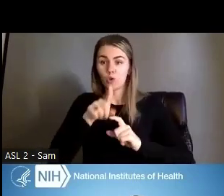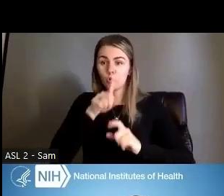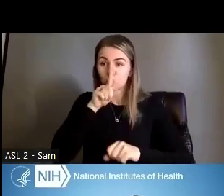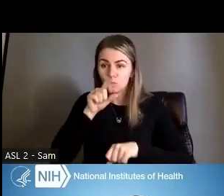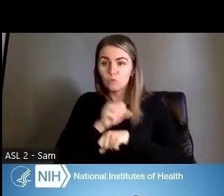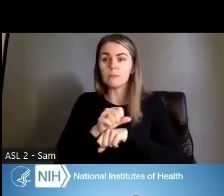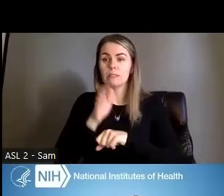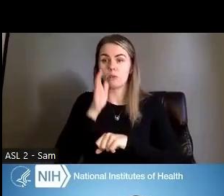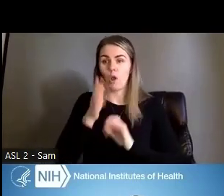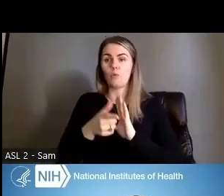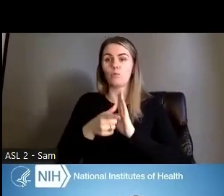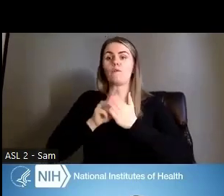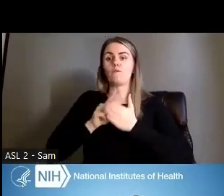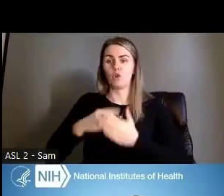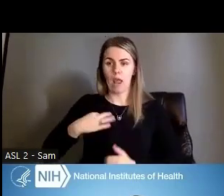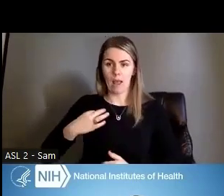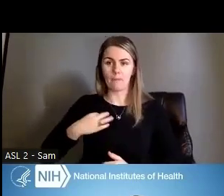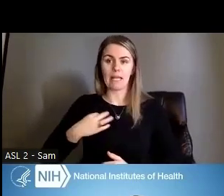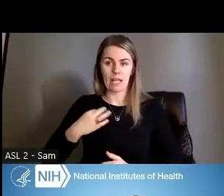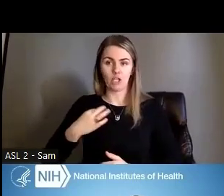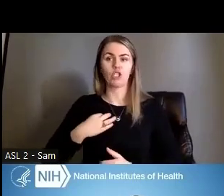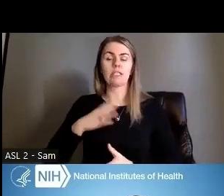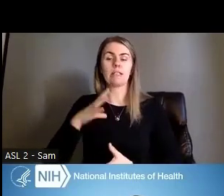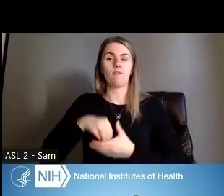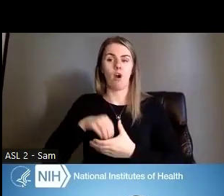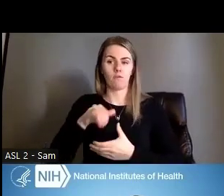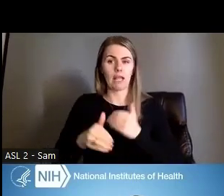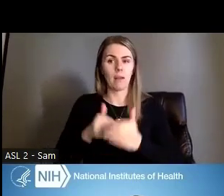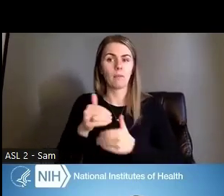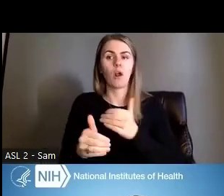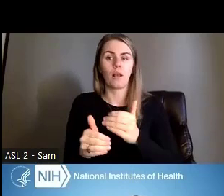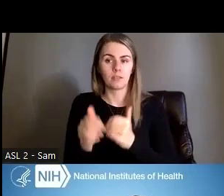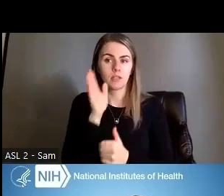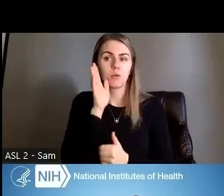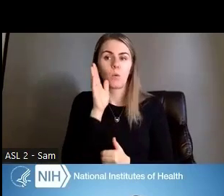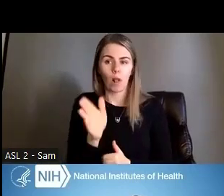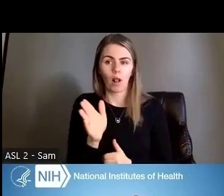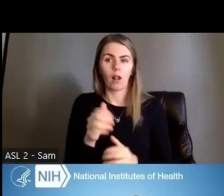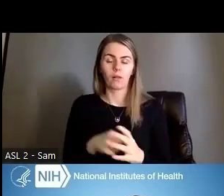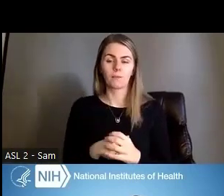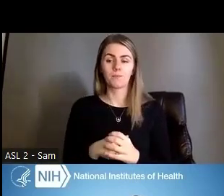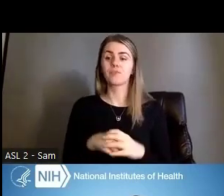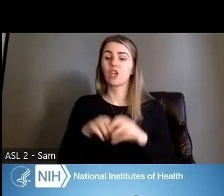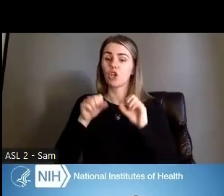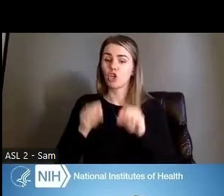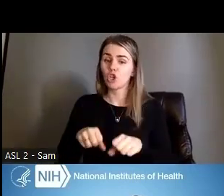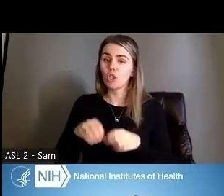as part of the grant review process. And this could be done in person or virtually,